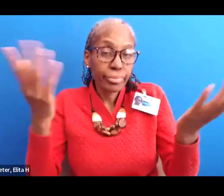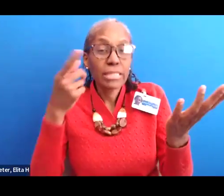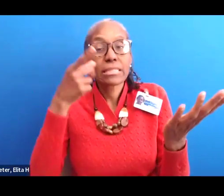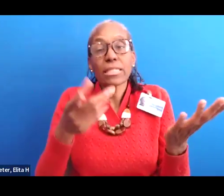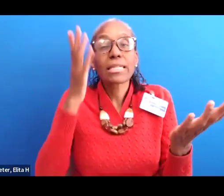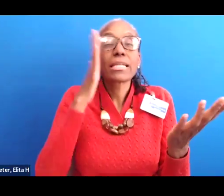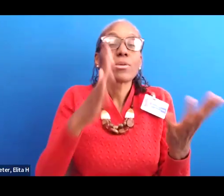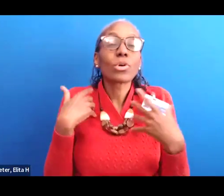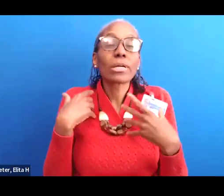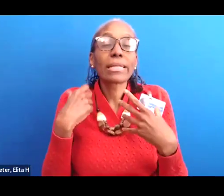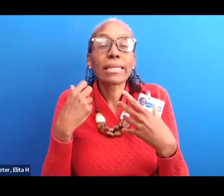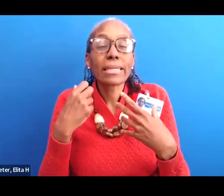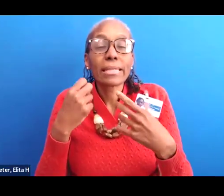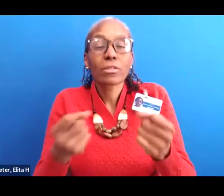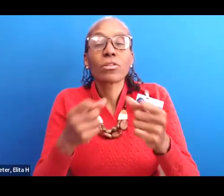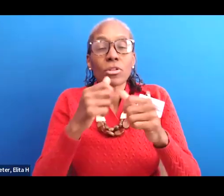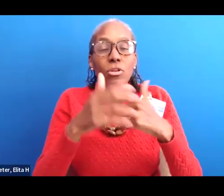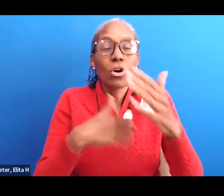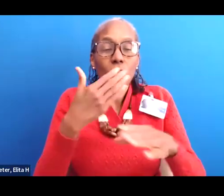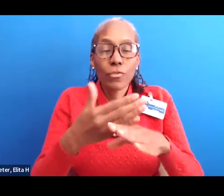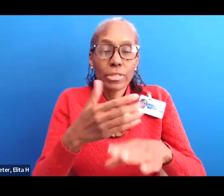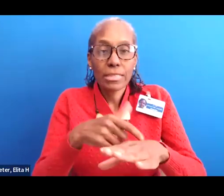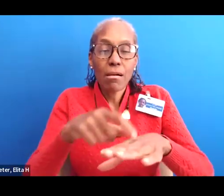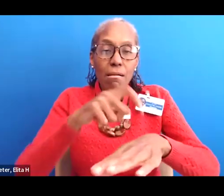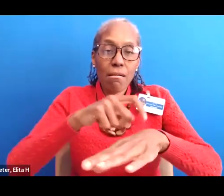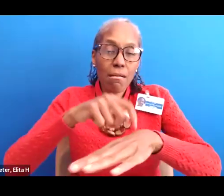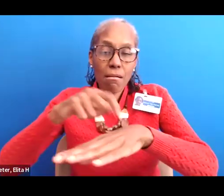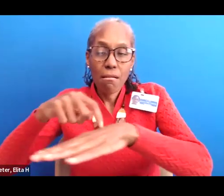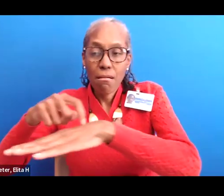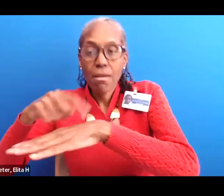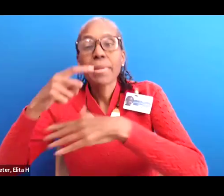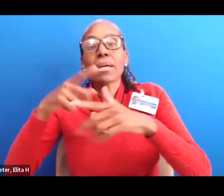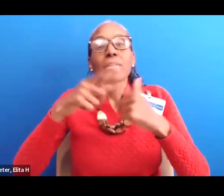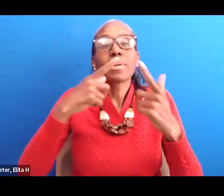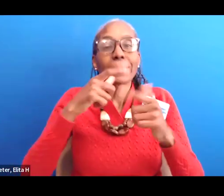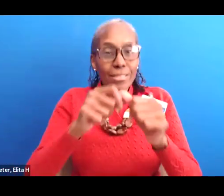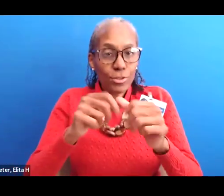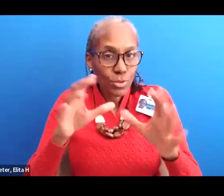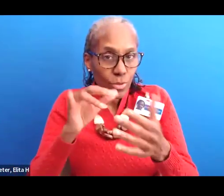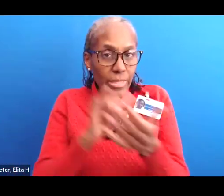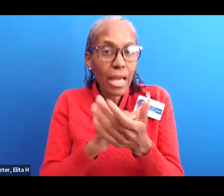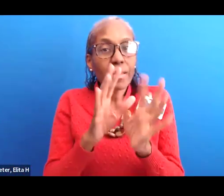over time, keep doing what you're doing because it's important to